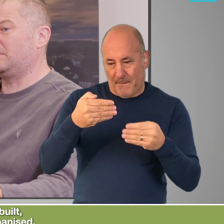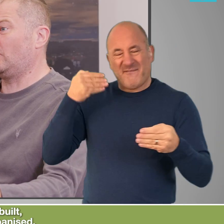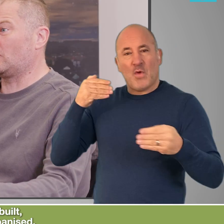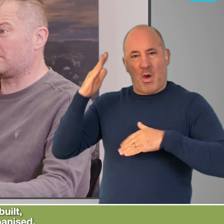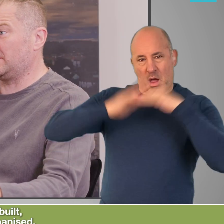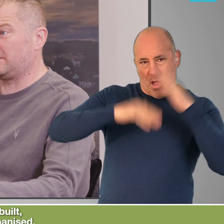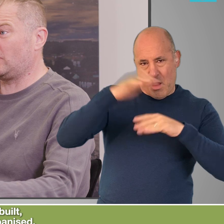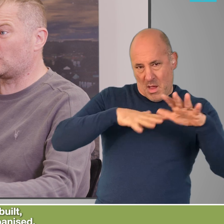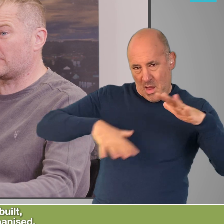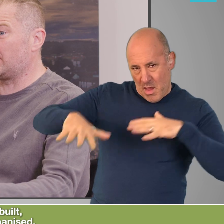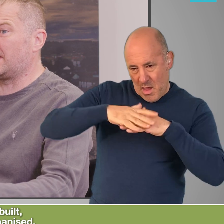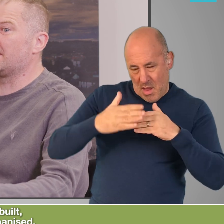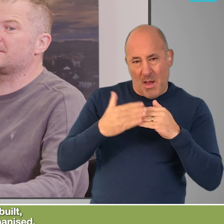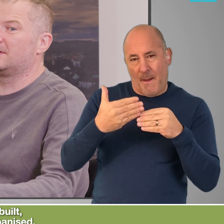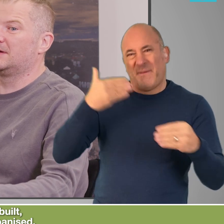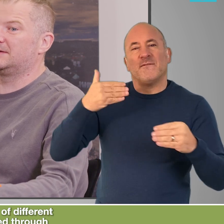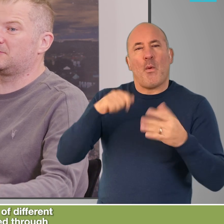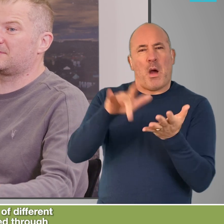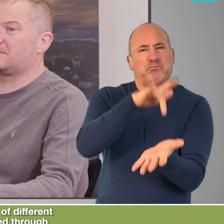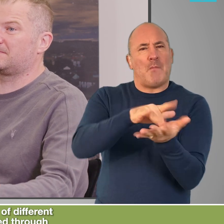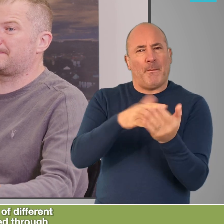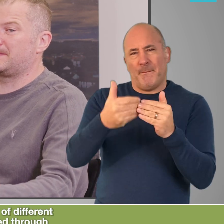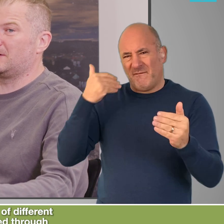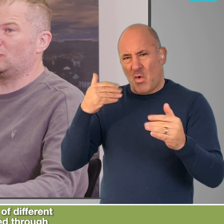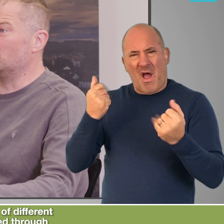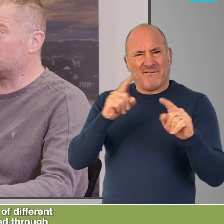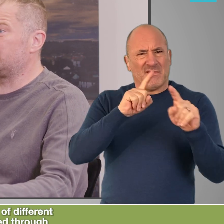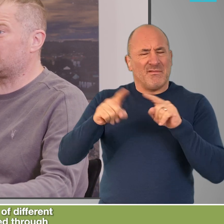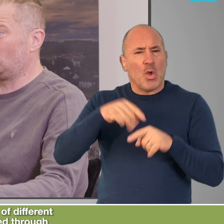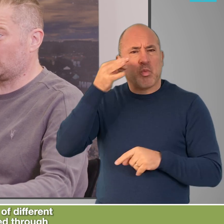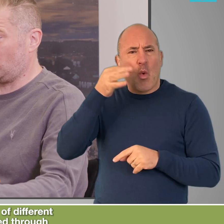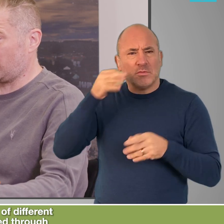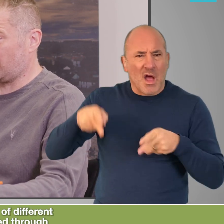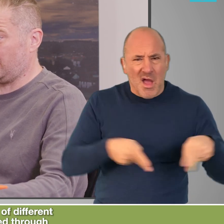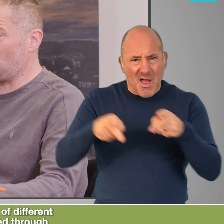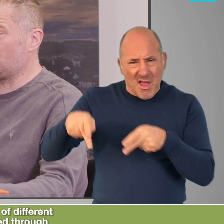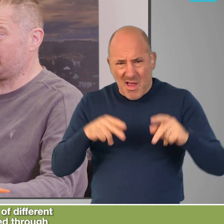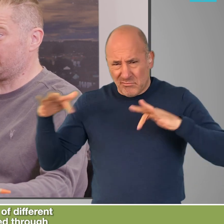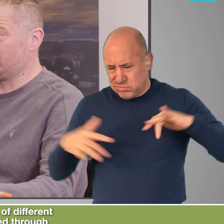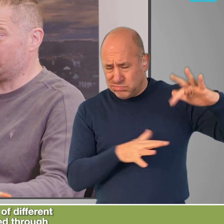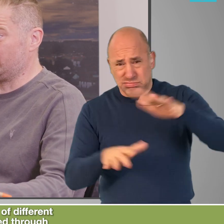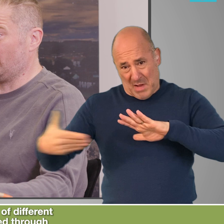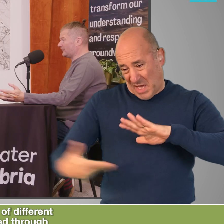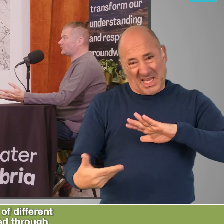before it was built, before it was urbanised, there was a number of different watercourses flowed through